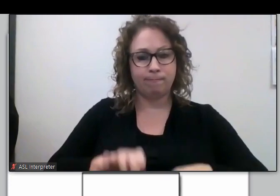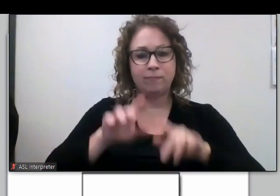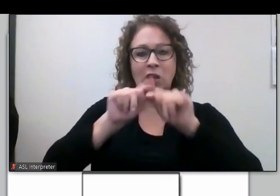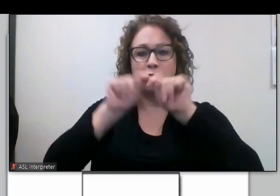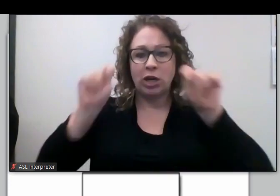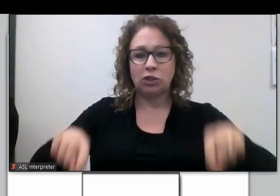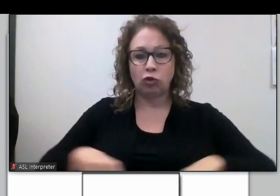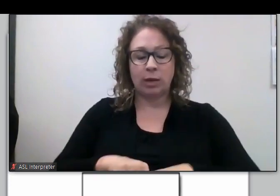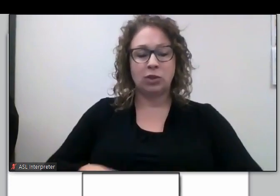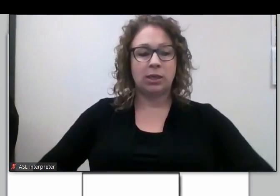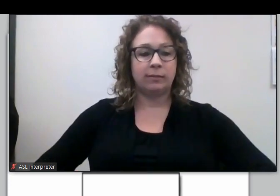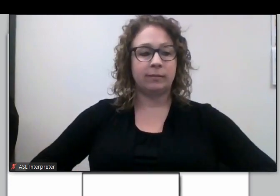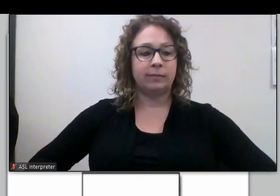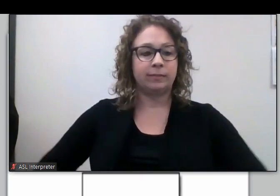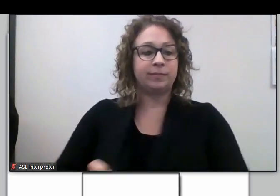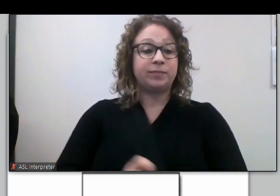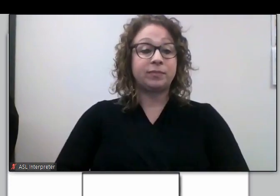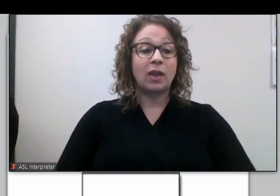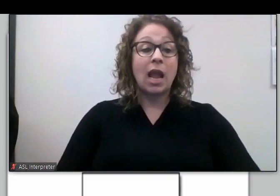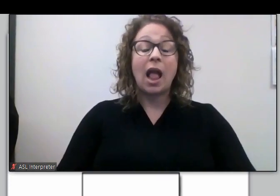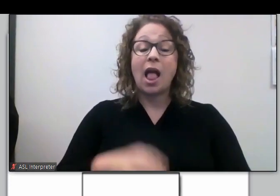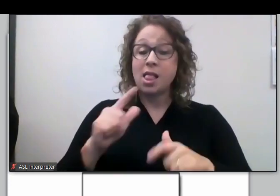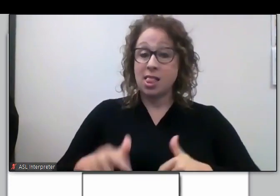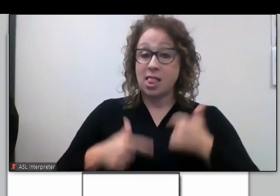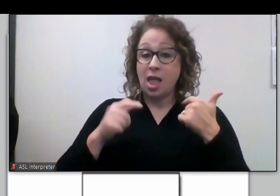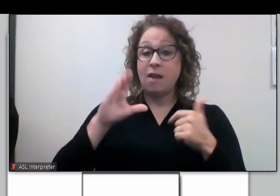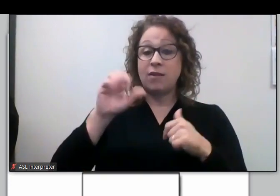Live captions can also be automatically generated